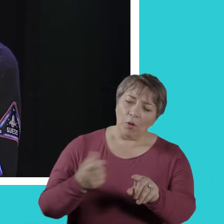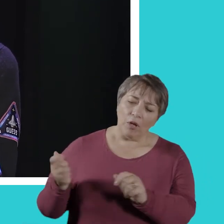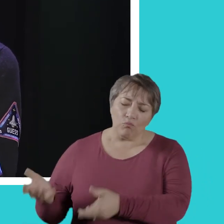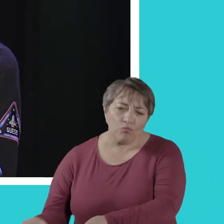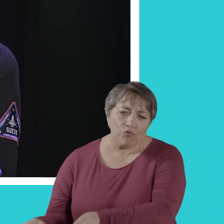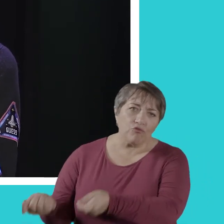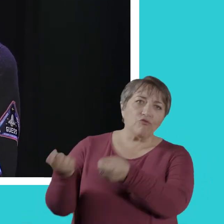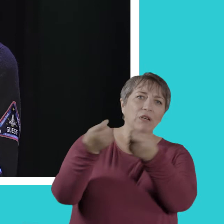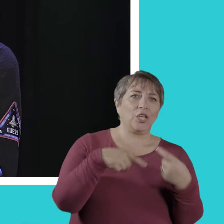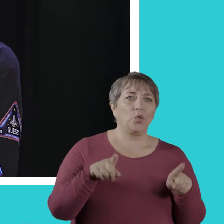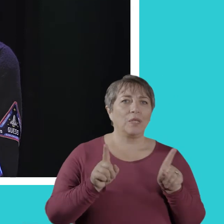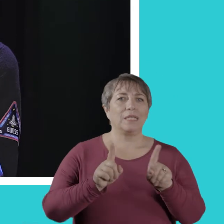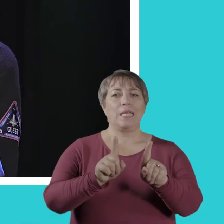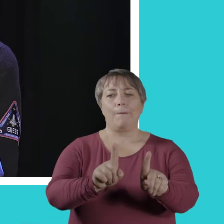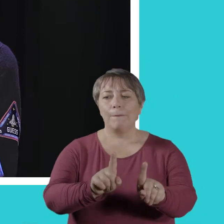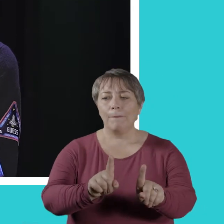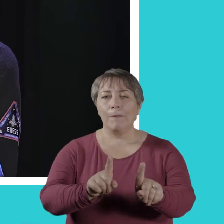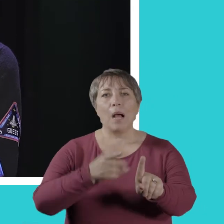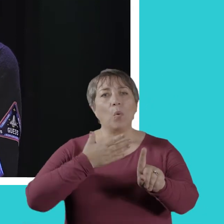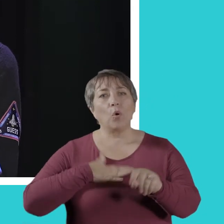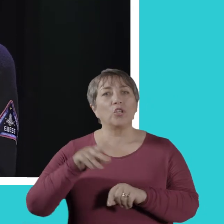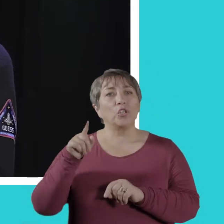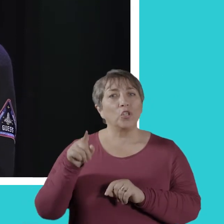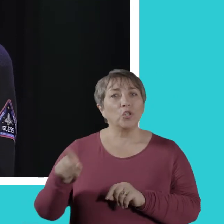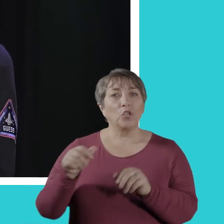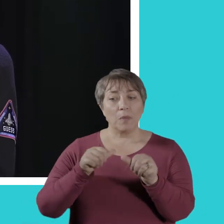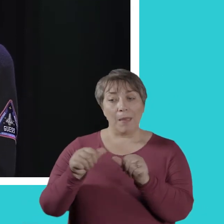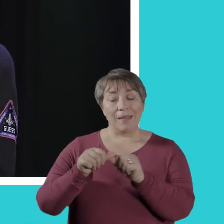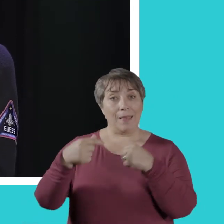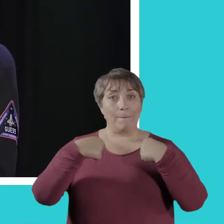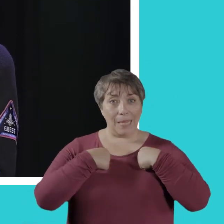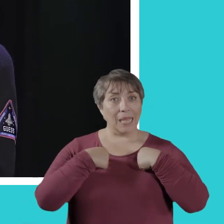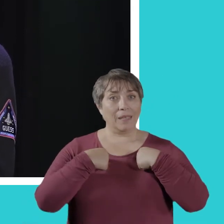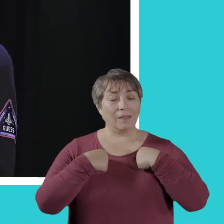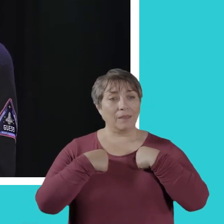I don't want you to be just be good I want you to be better than me. A lot of my mentees I'll tell